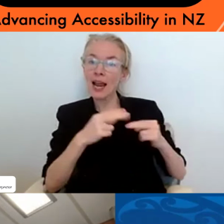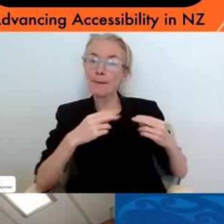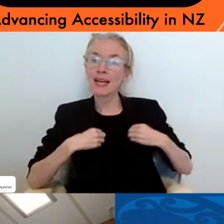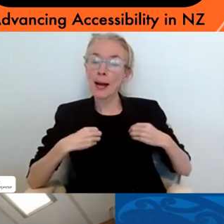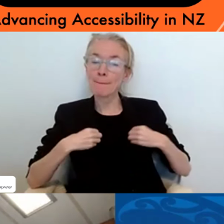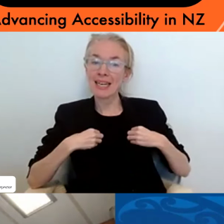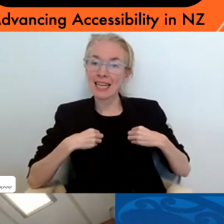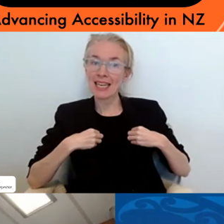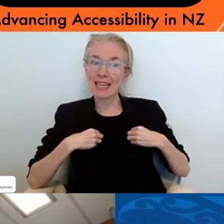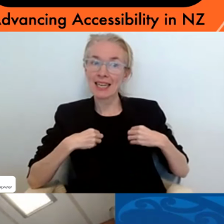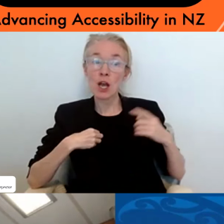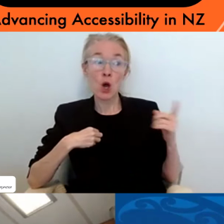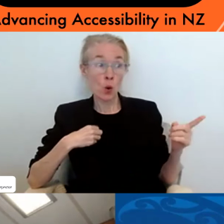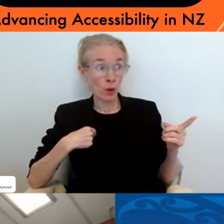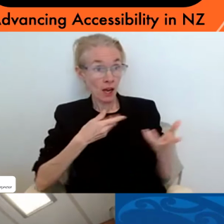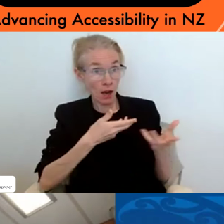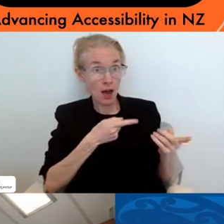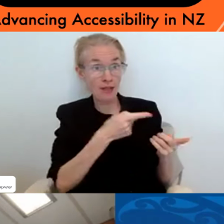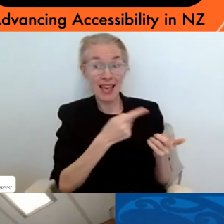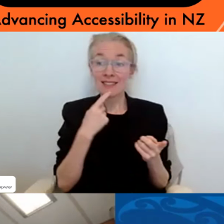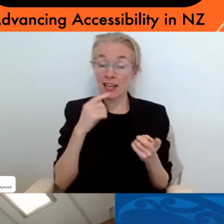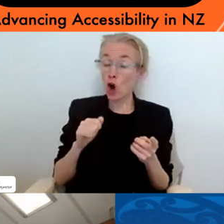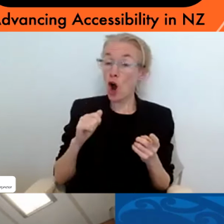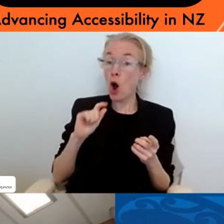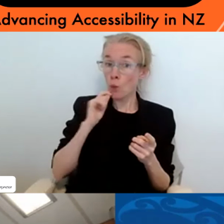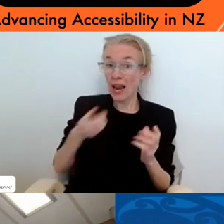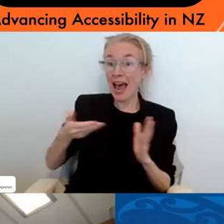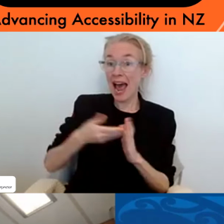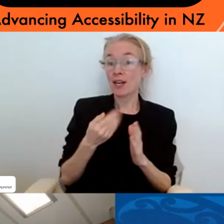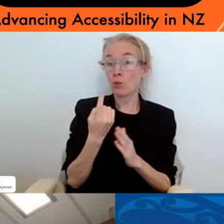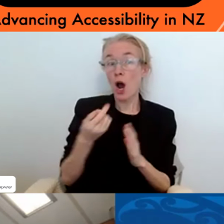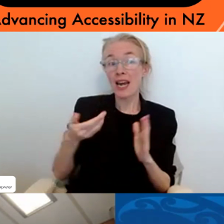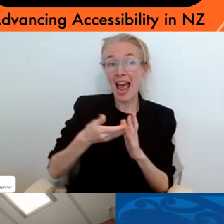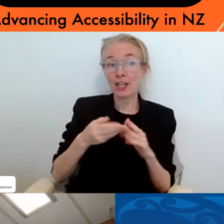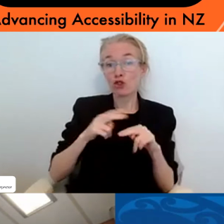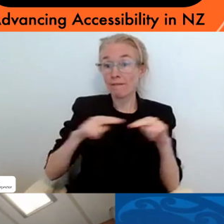an extra floor. That way then they were able to add a lift and found